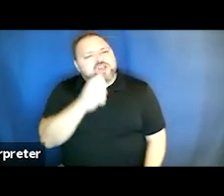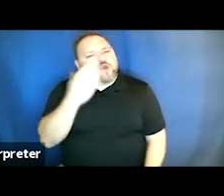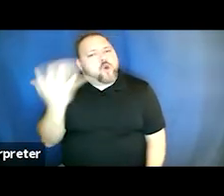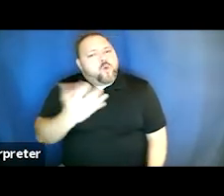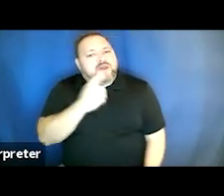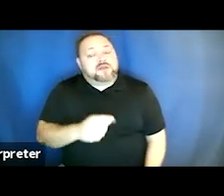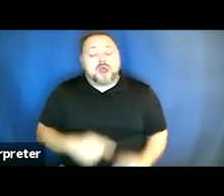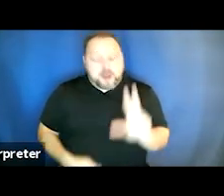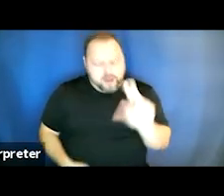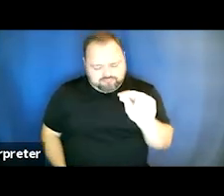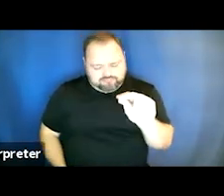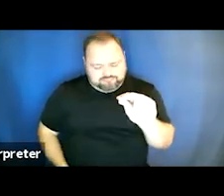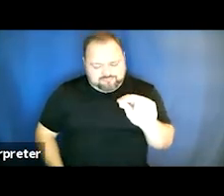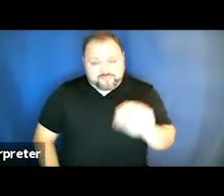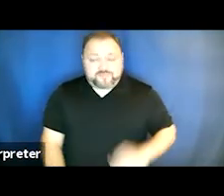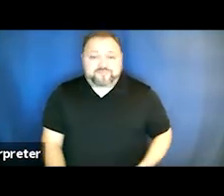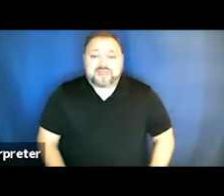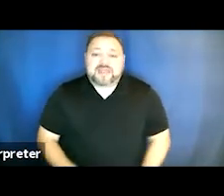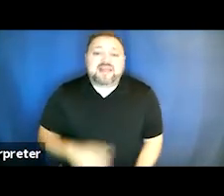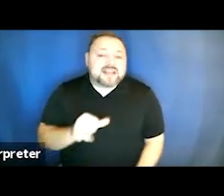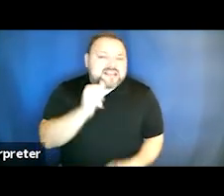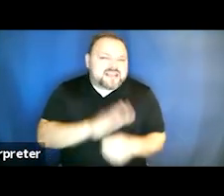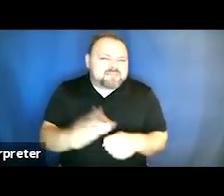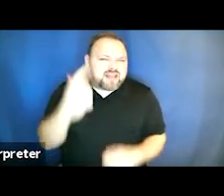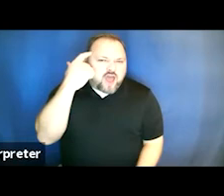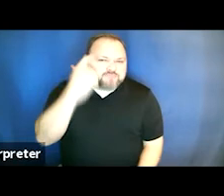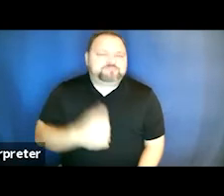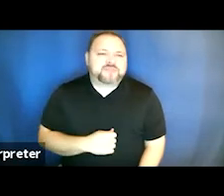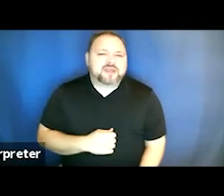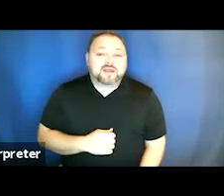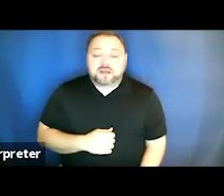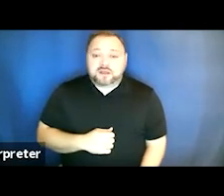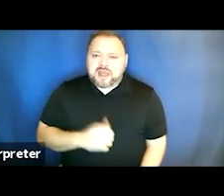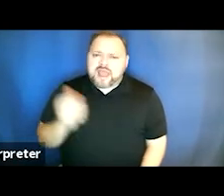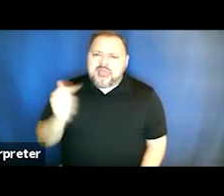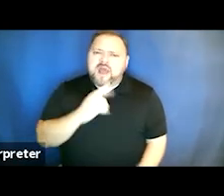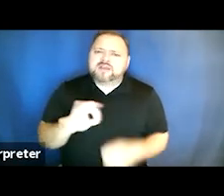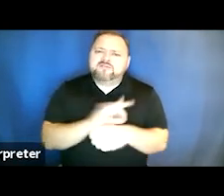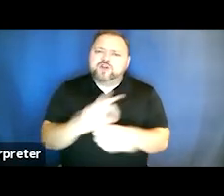No. Incomplete thought. Everybody has functional limitations.